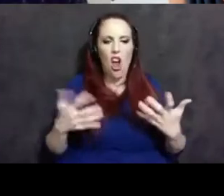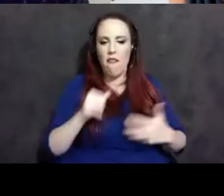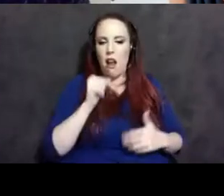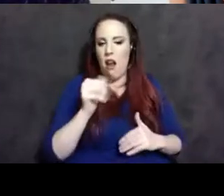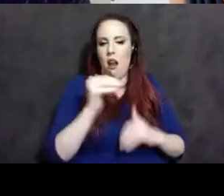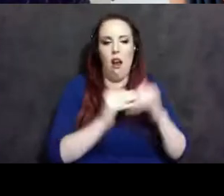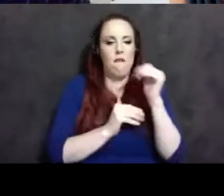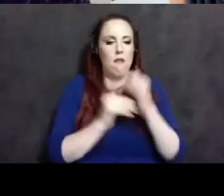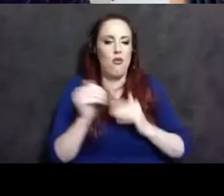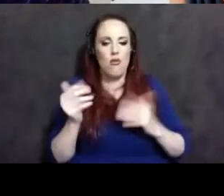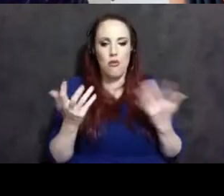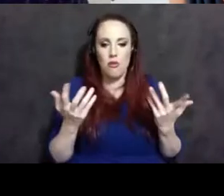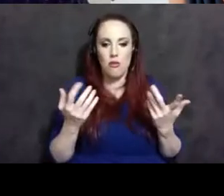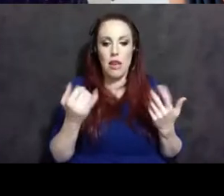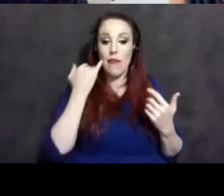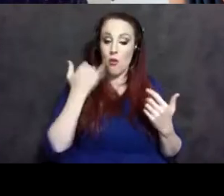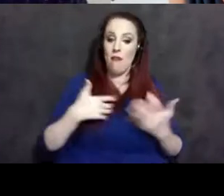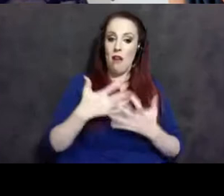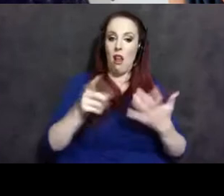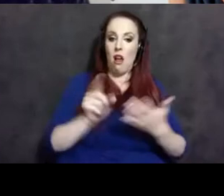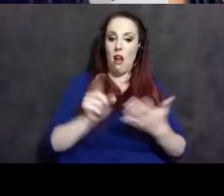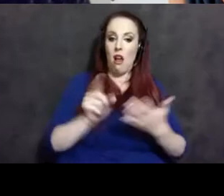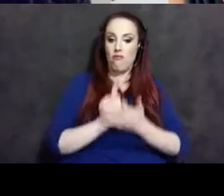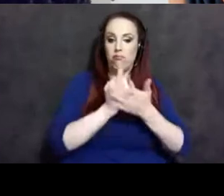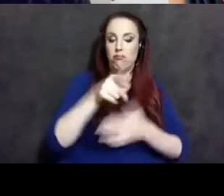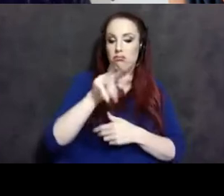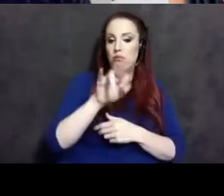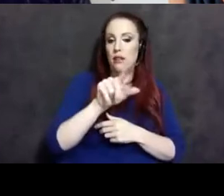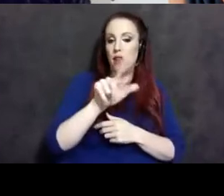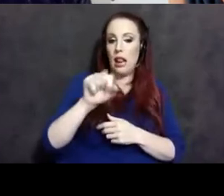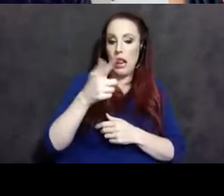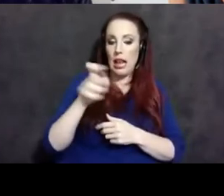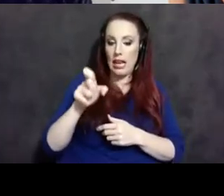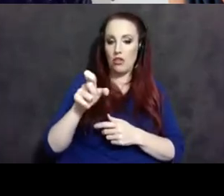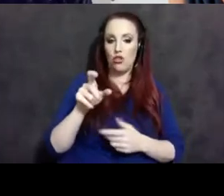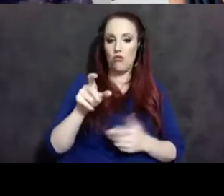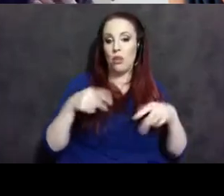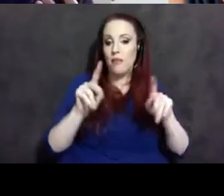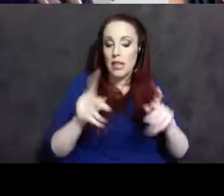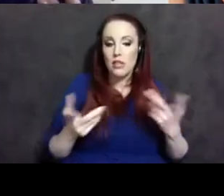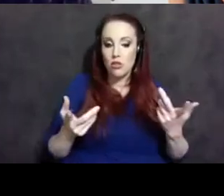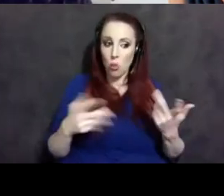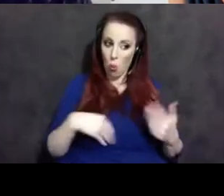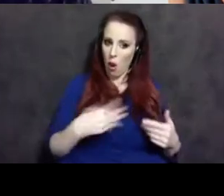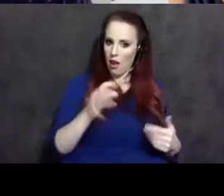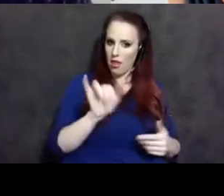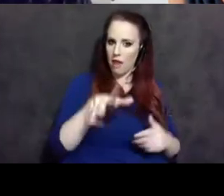And if you have a lot of privilege, white being one of them, being uncomfortable is